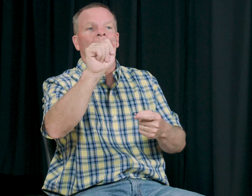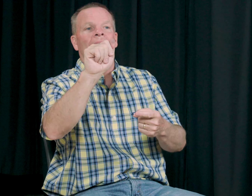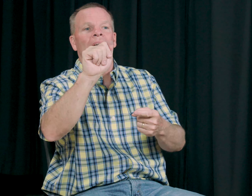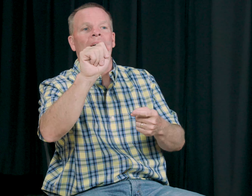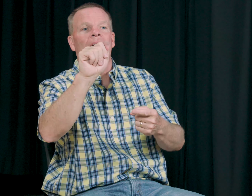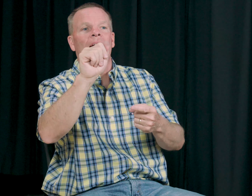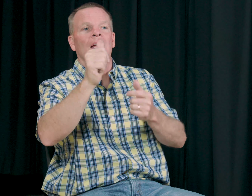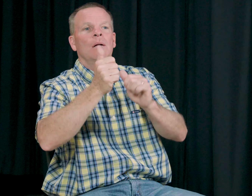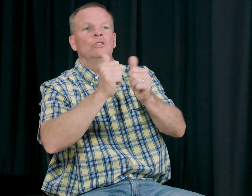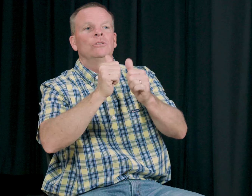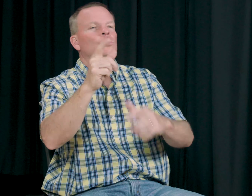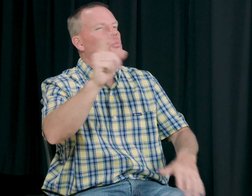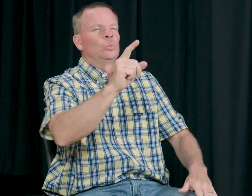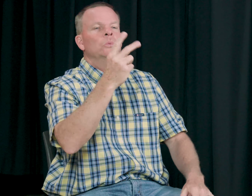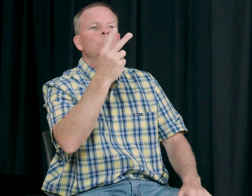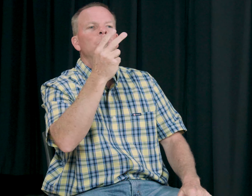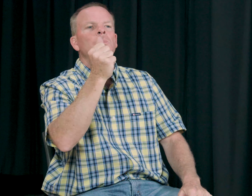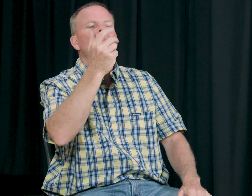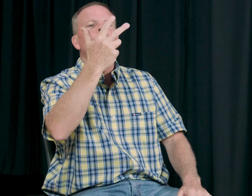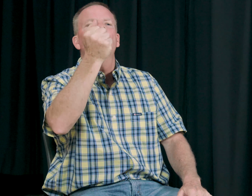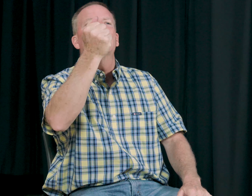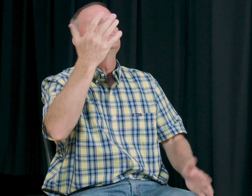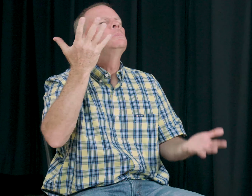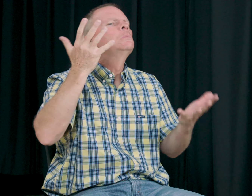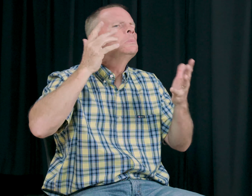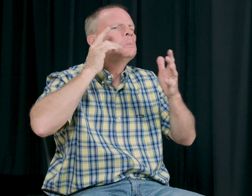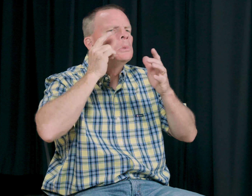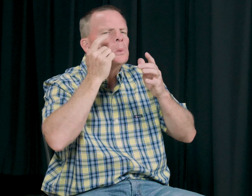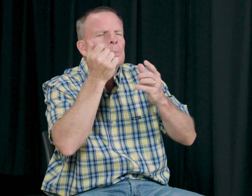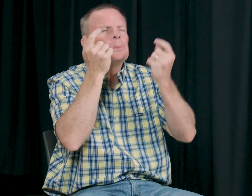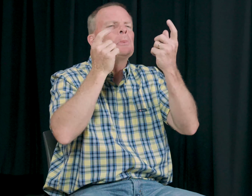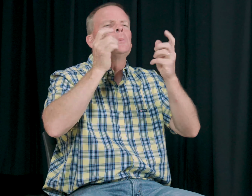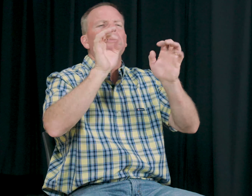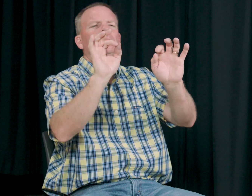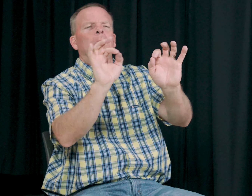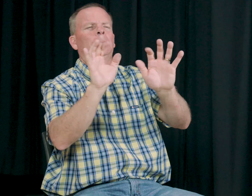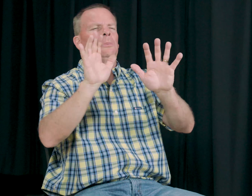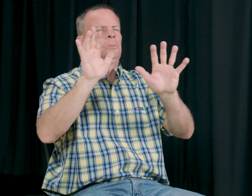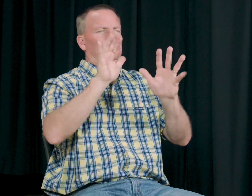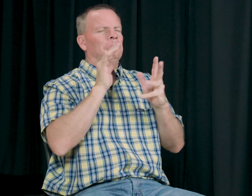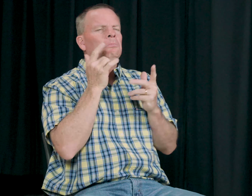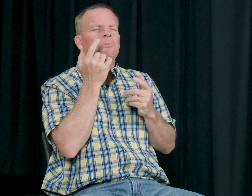Now this is 1A. In 2A and 3A competitions he might have lost a couple here and there, but by and large